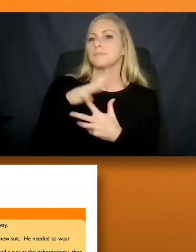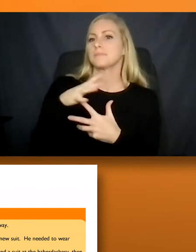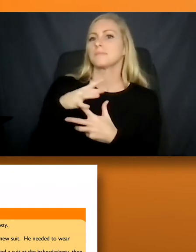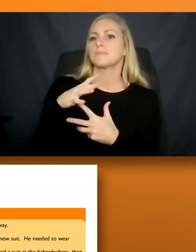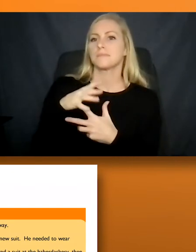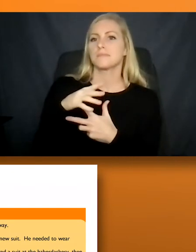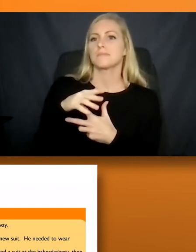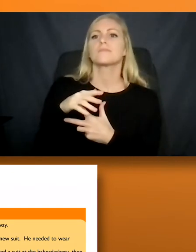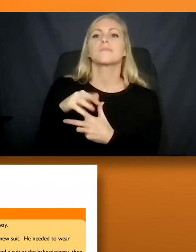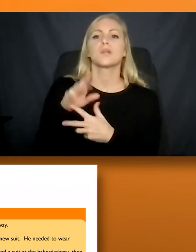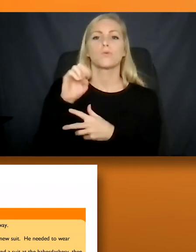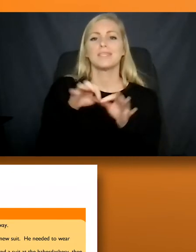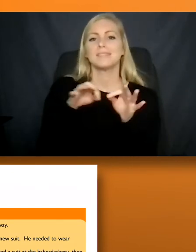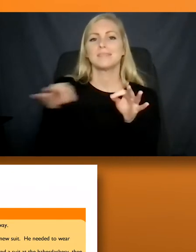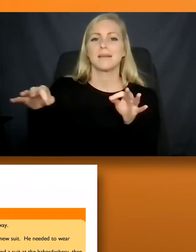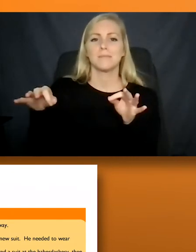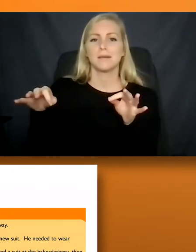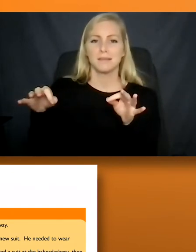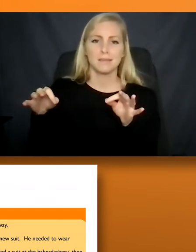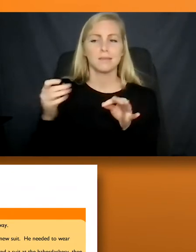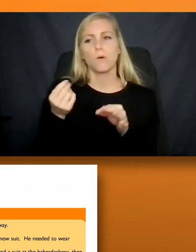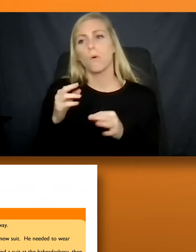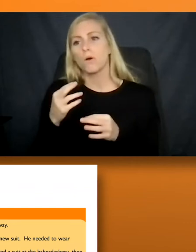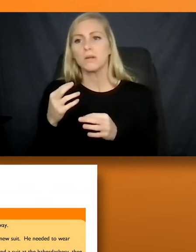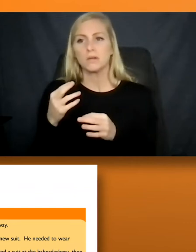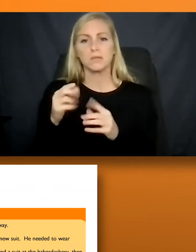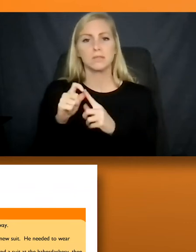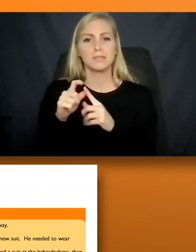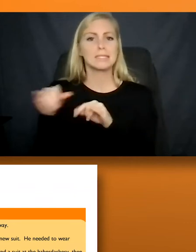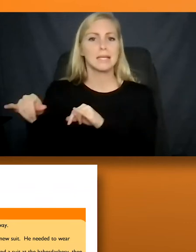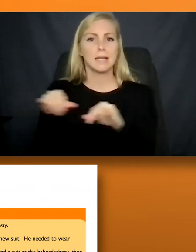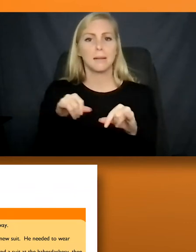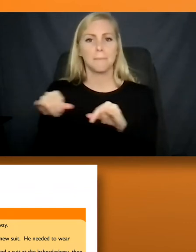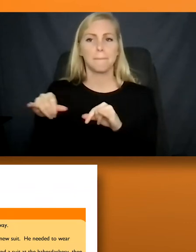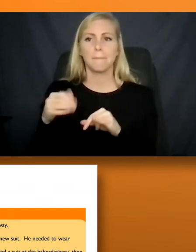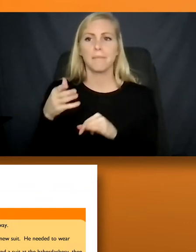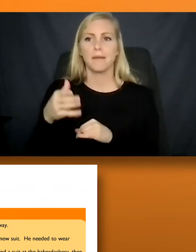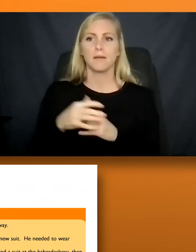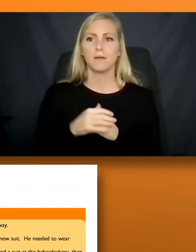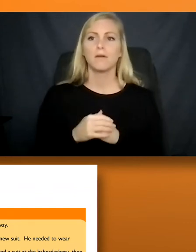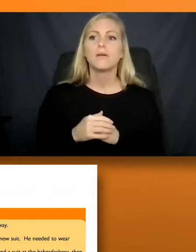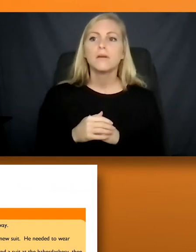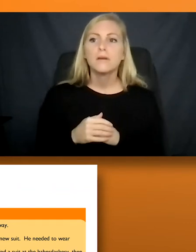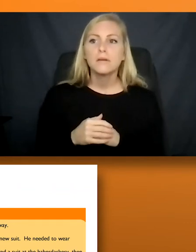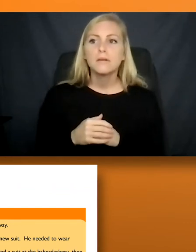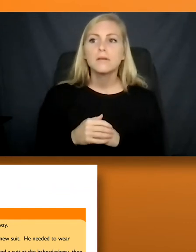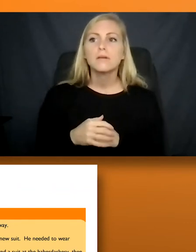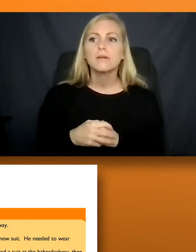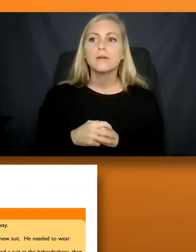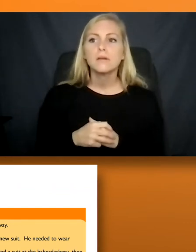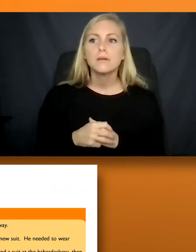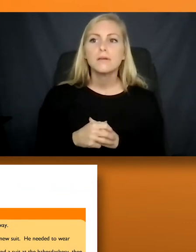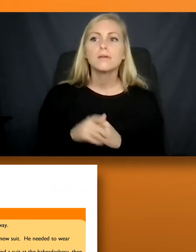So a restatement or a synonym could be in the sentence. So here we have, "Lou was sent to the haberdashery